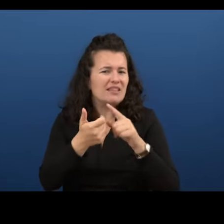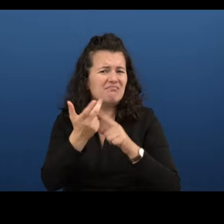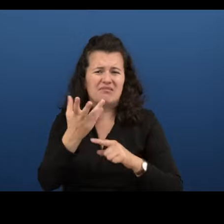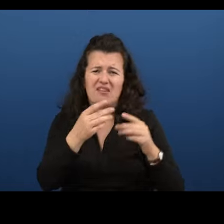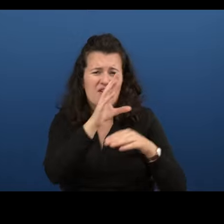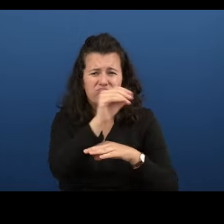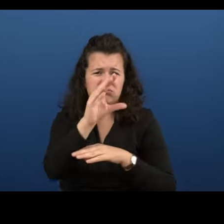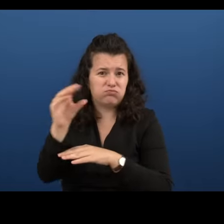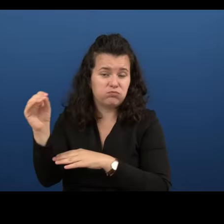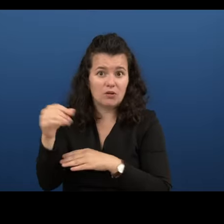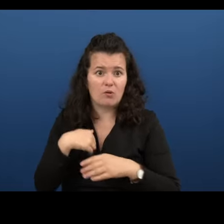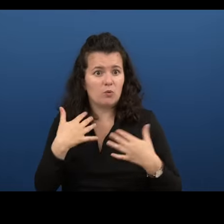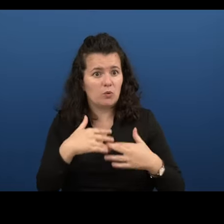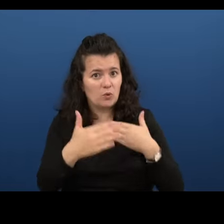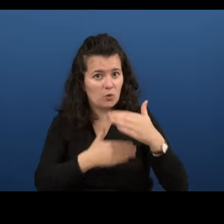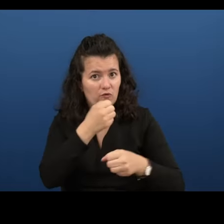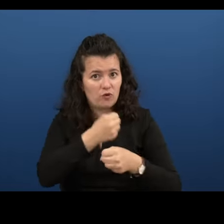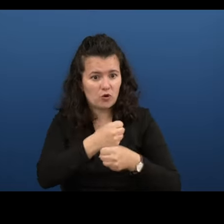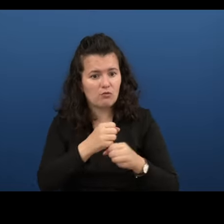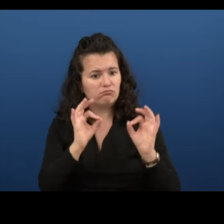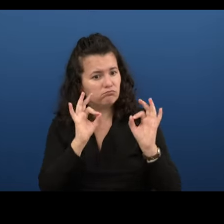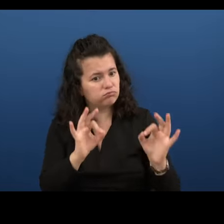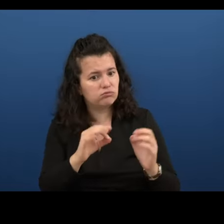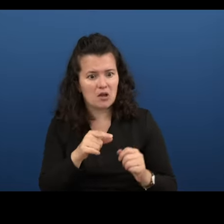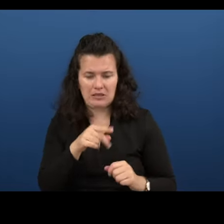highly commendable all of these initiatives with these companies.